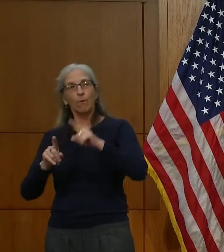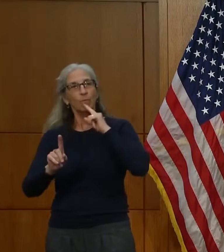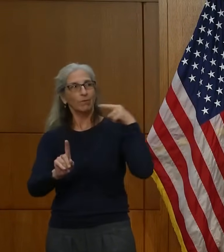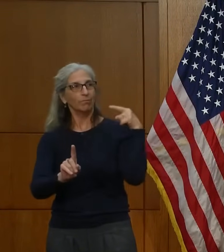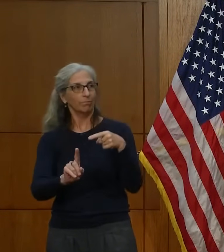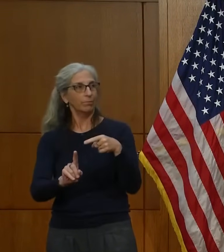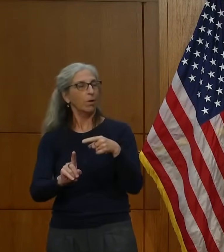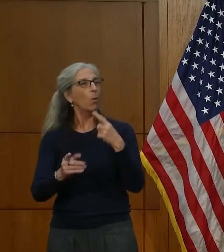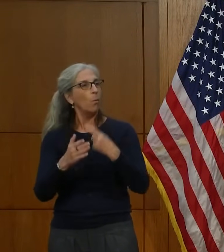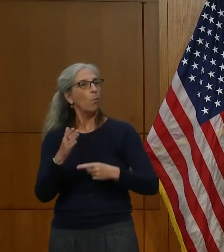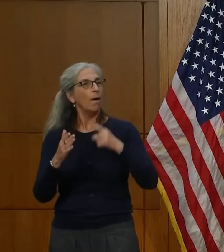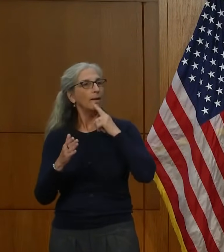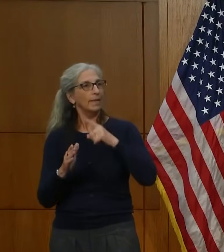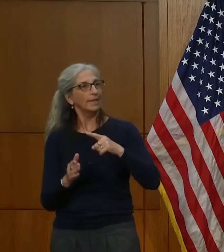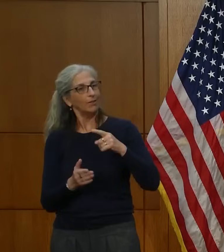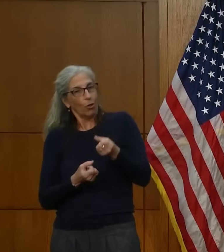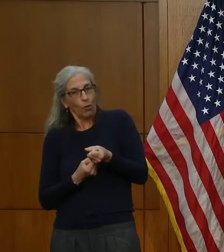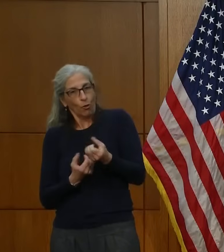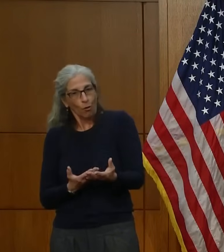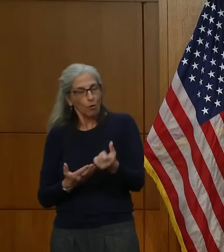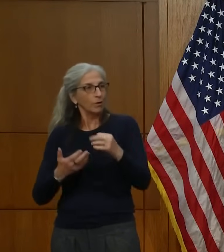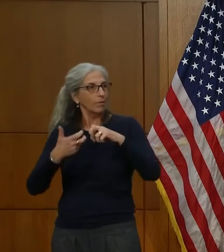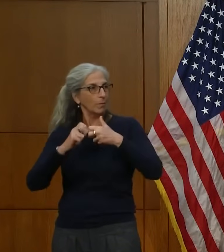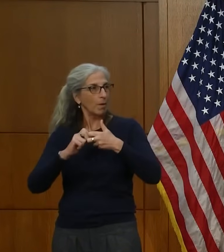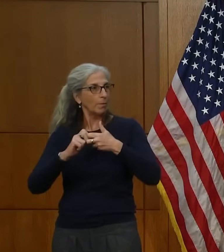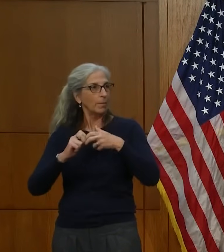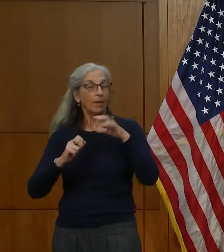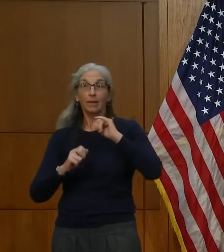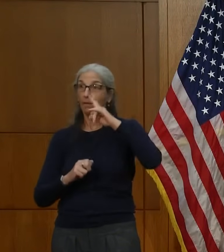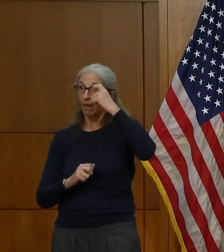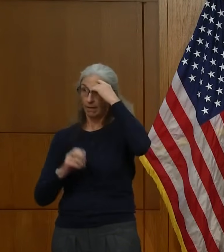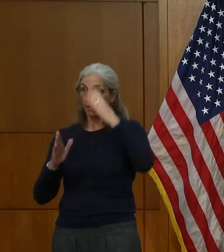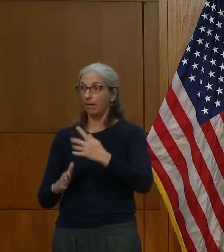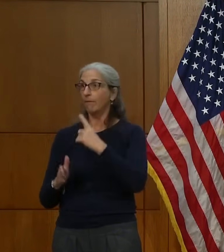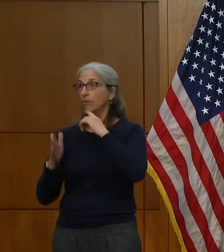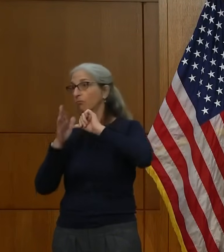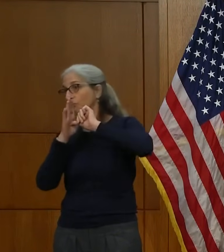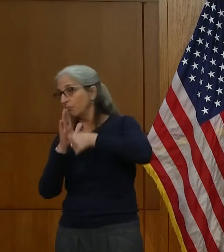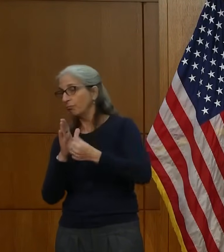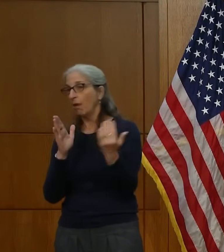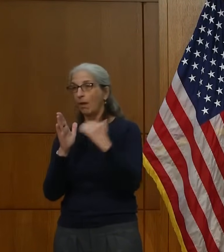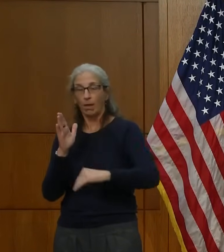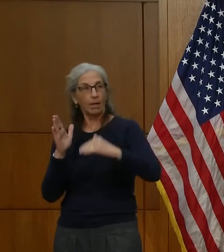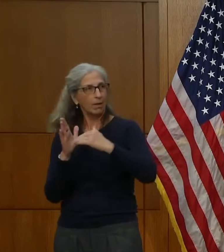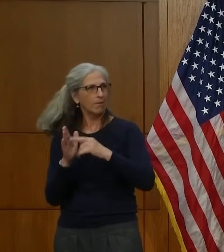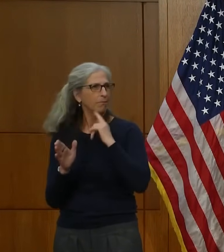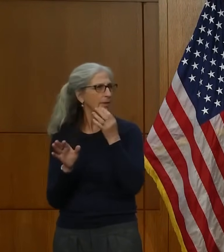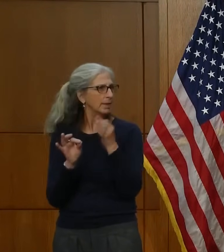YOU HAVE IT, SEND IT. BUT LET'S GET TO THE ROOT OF THE ROOT HERE. THE ROOT OF THE ROOT IS